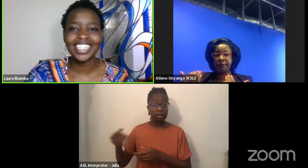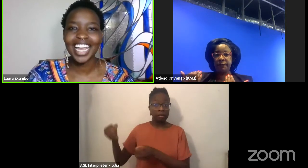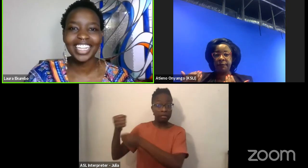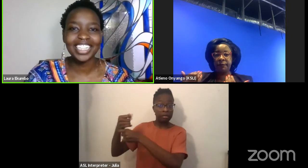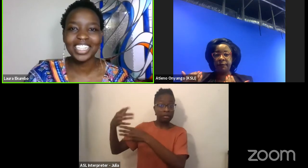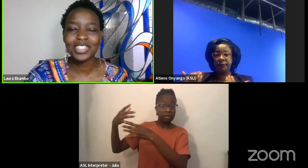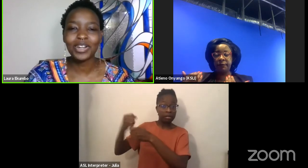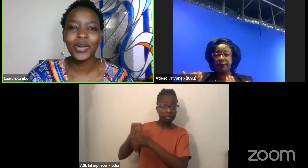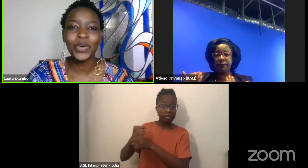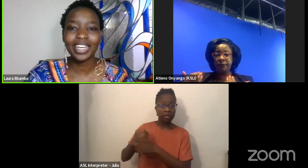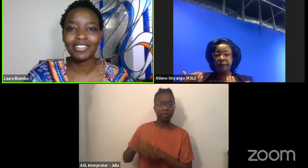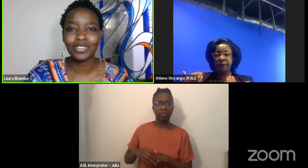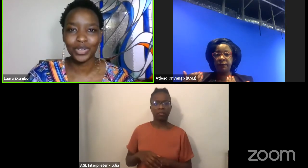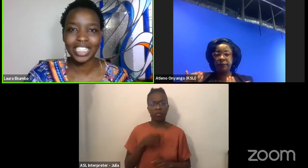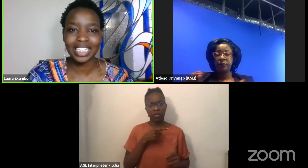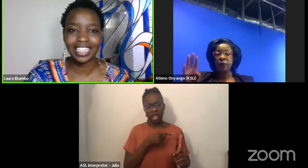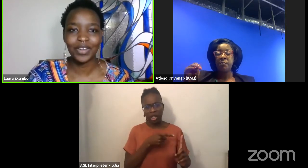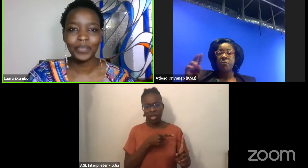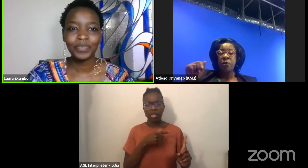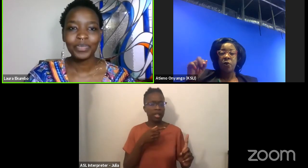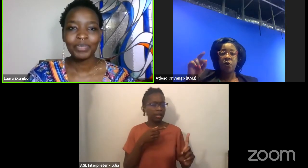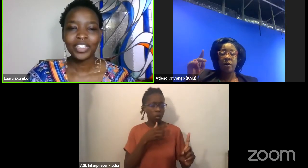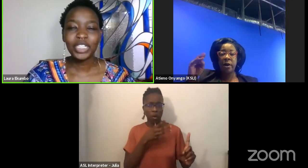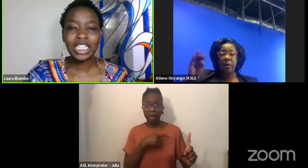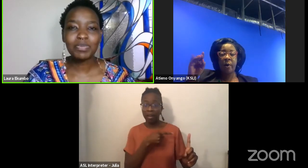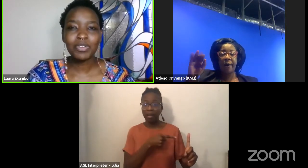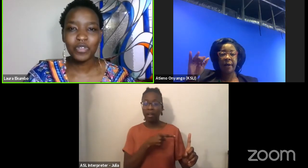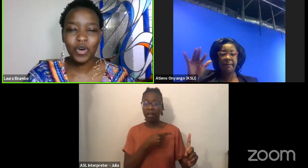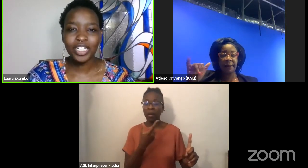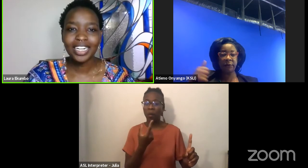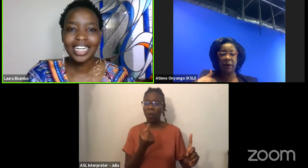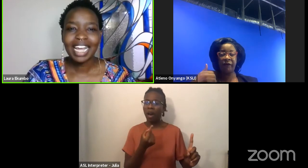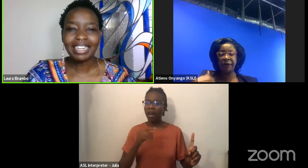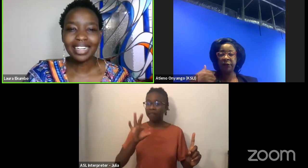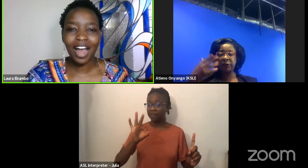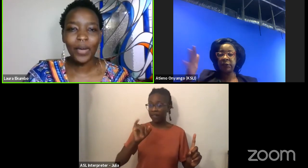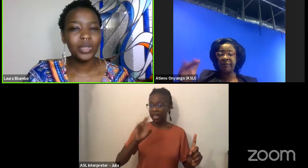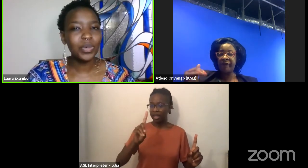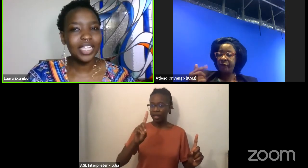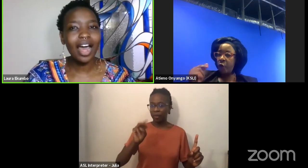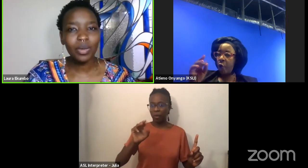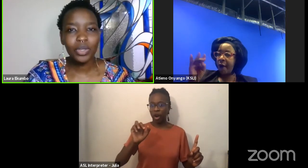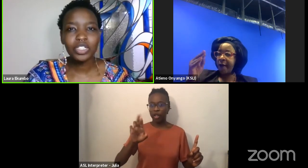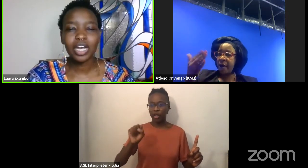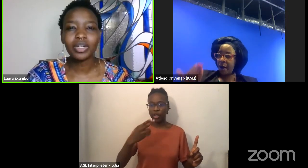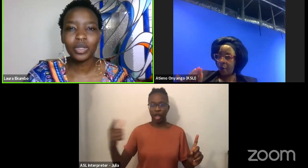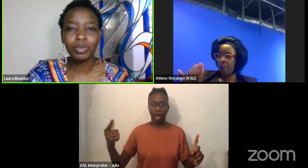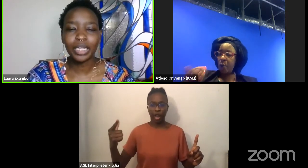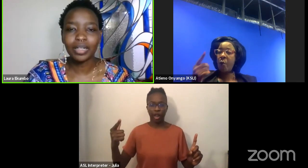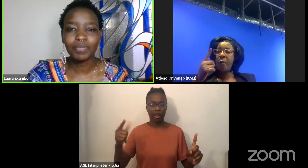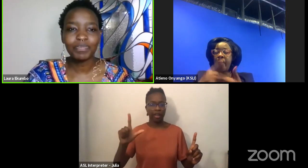is tenderness cloaking ferocity. She is before and now and what I wish I could be.